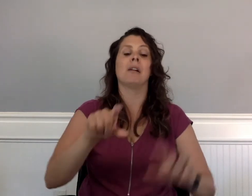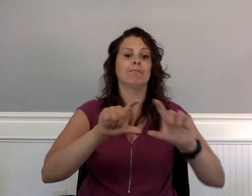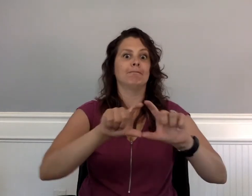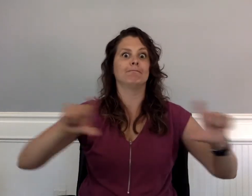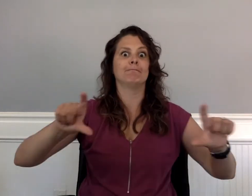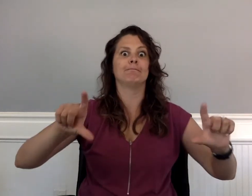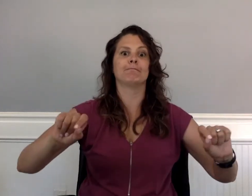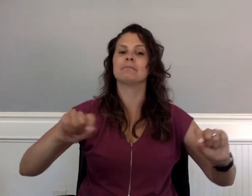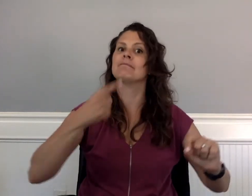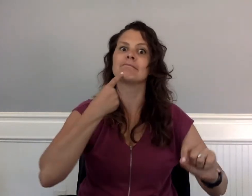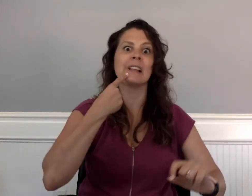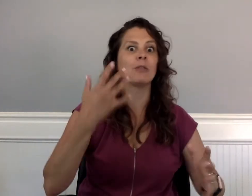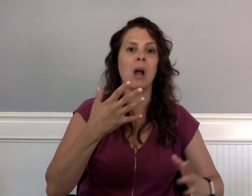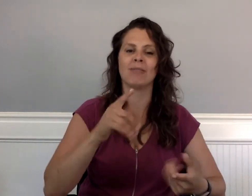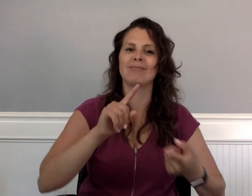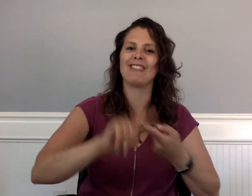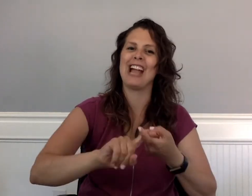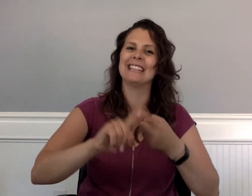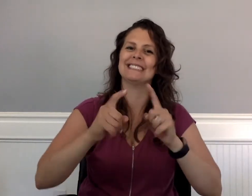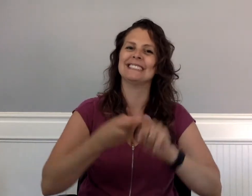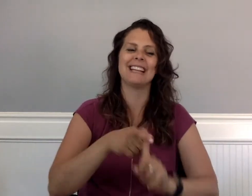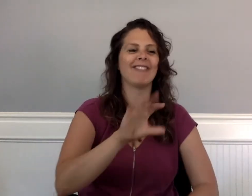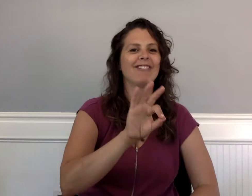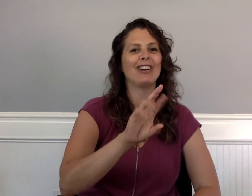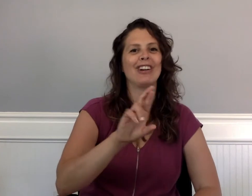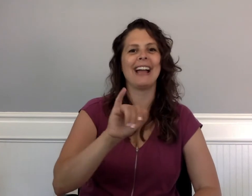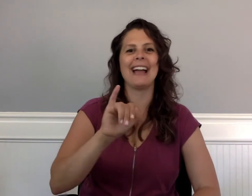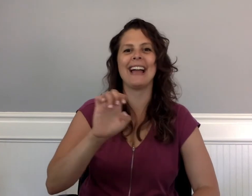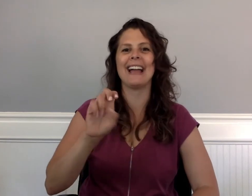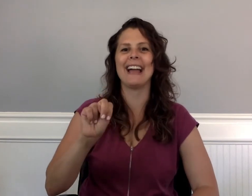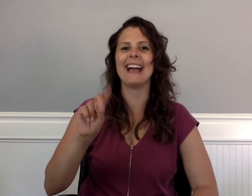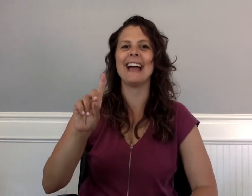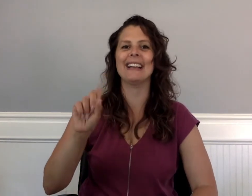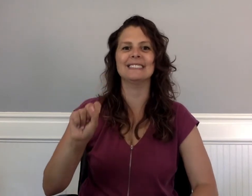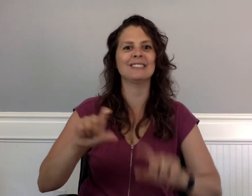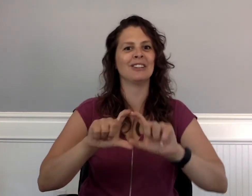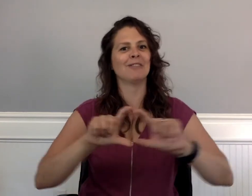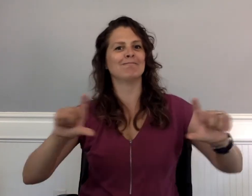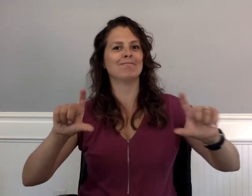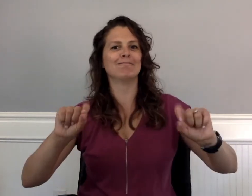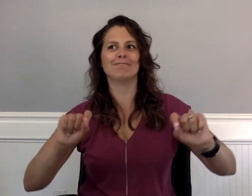On the base of the statue was a plaque with one word: Friends.